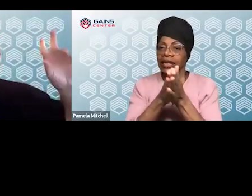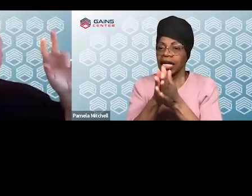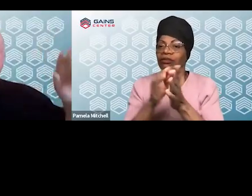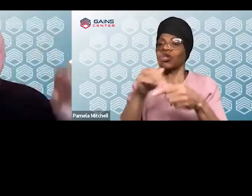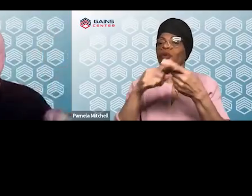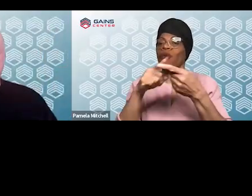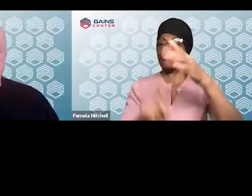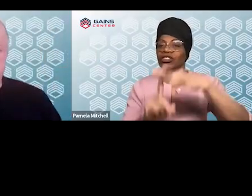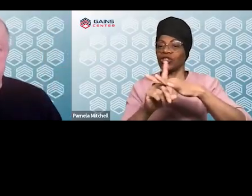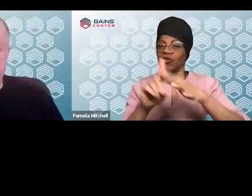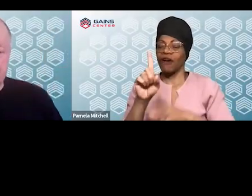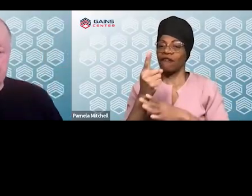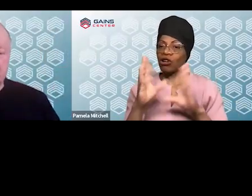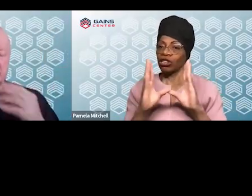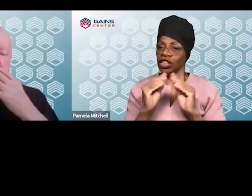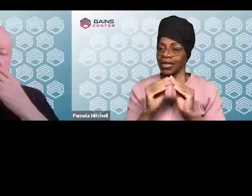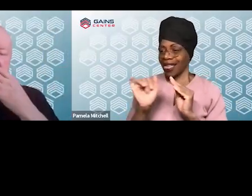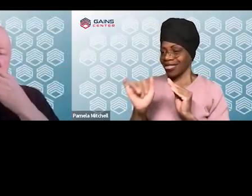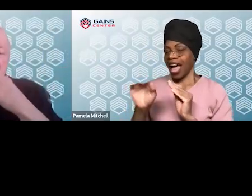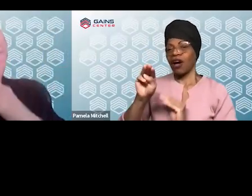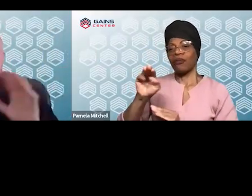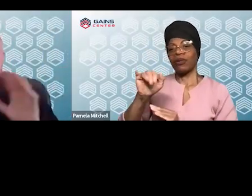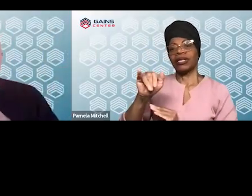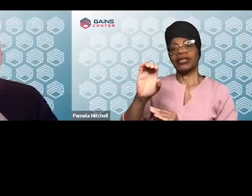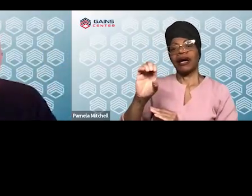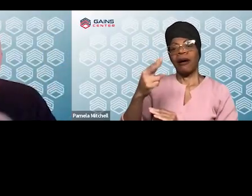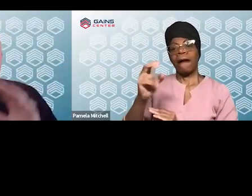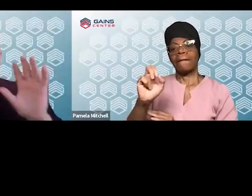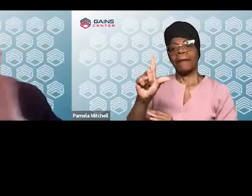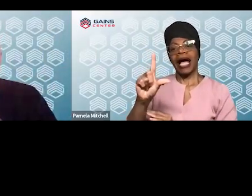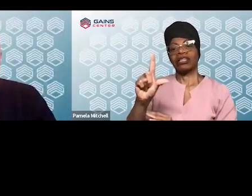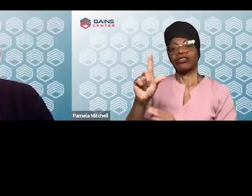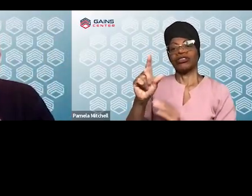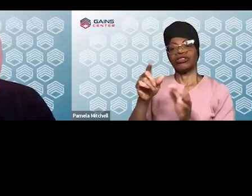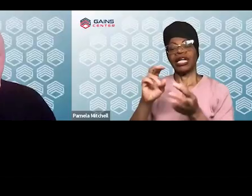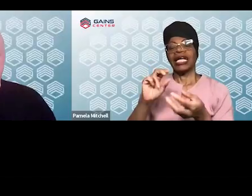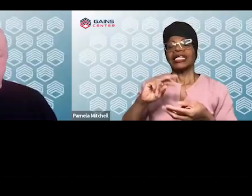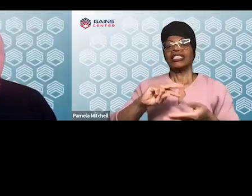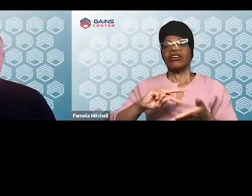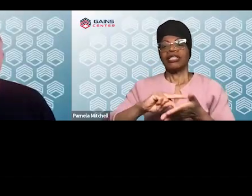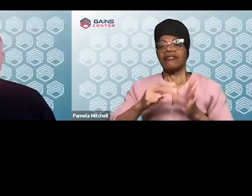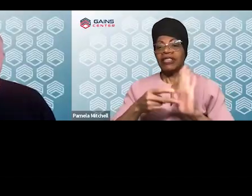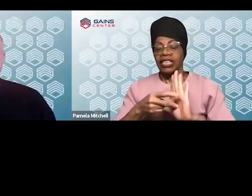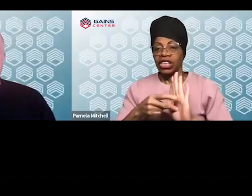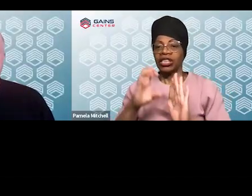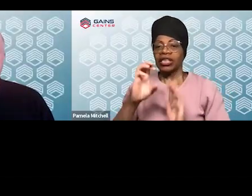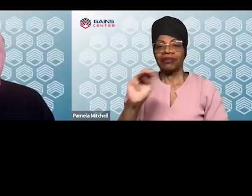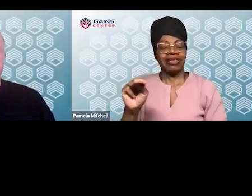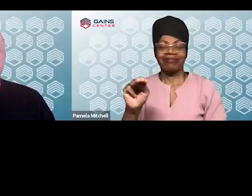And that was Michael's definition of contingency management. Unfortunately, that's not contingency management, and it didn't work,